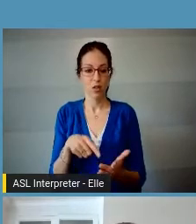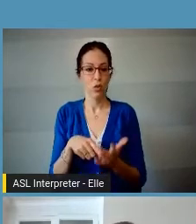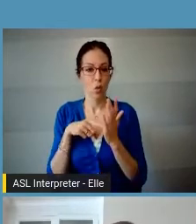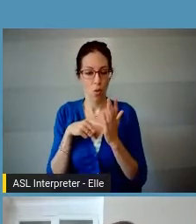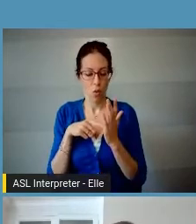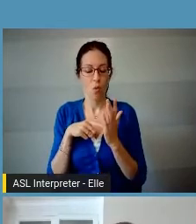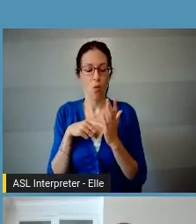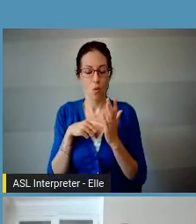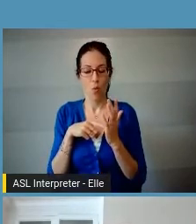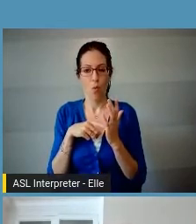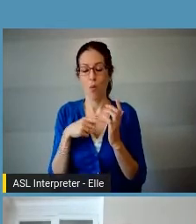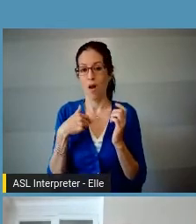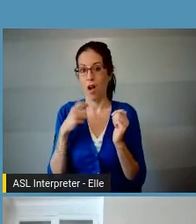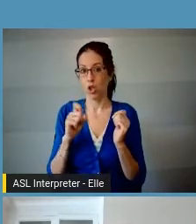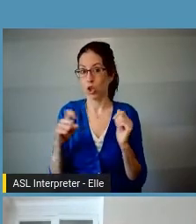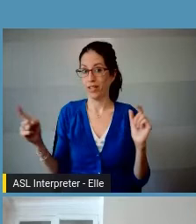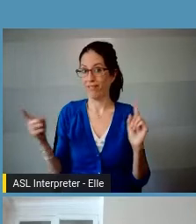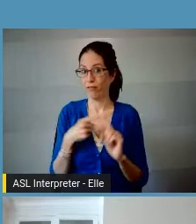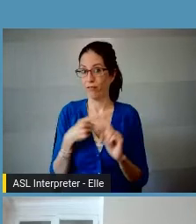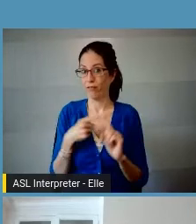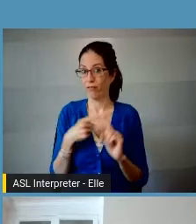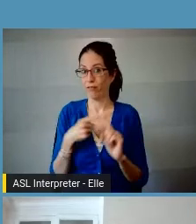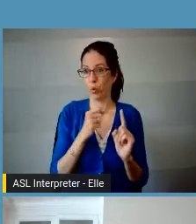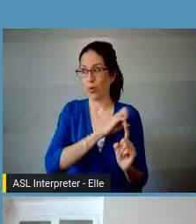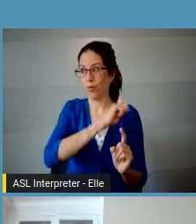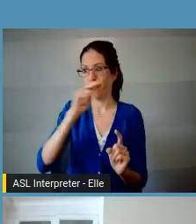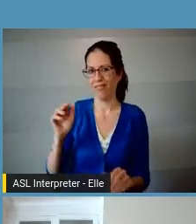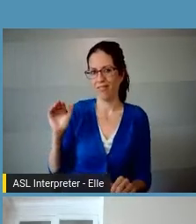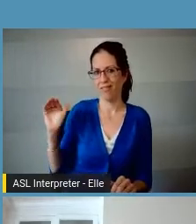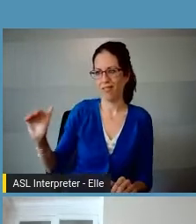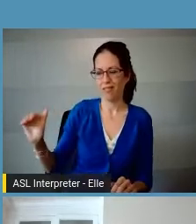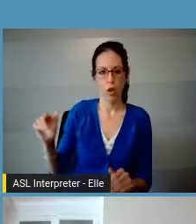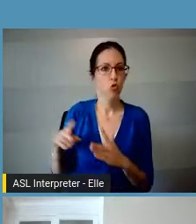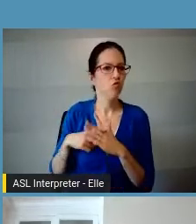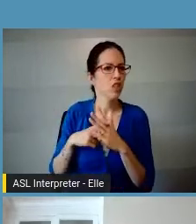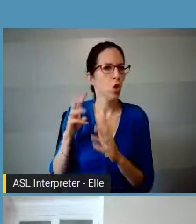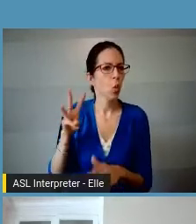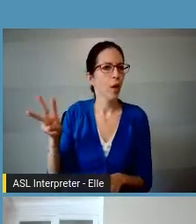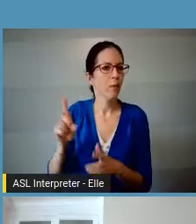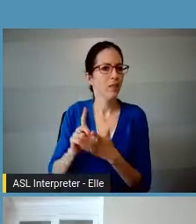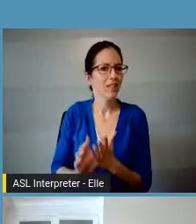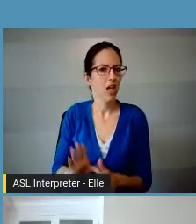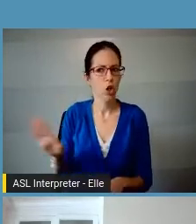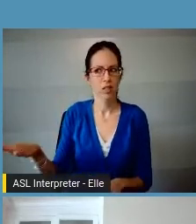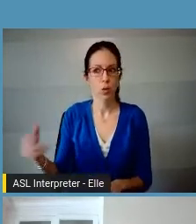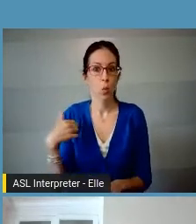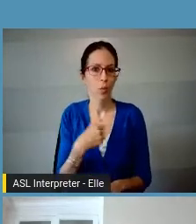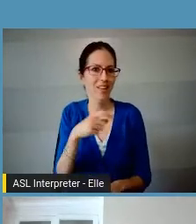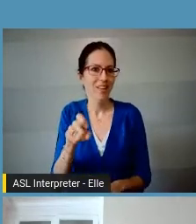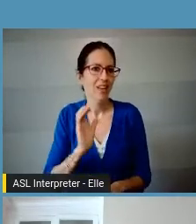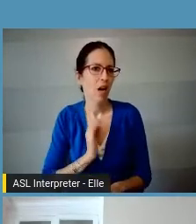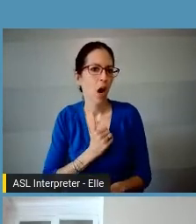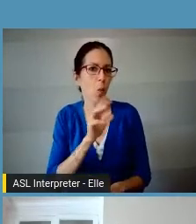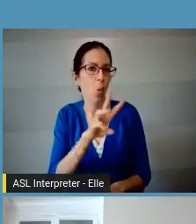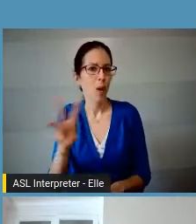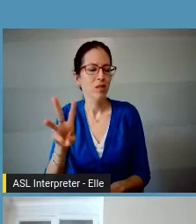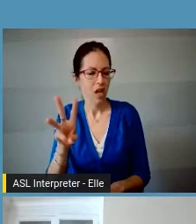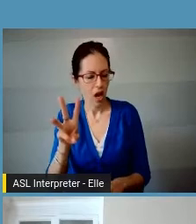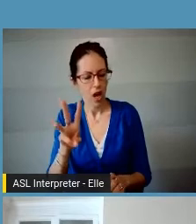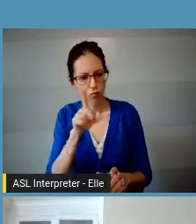web designer and said we need our website homepage to reflect our strategic vision so